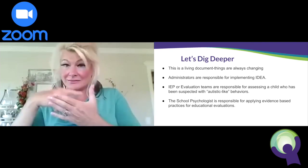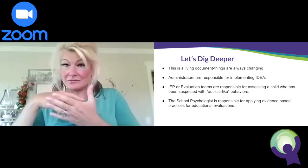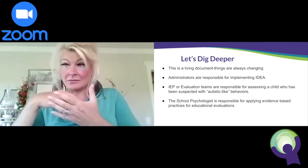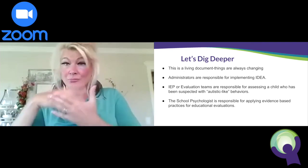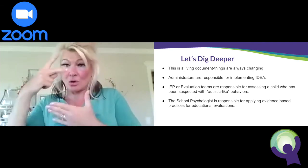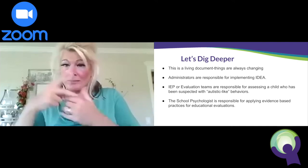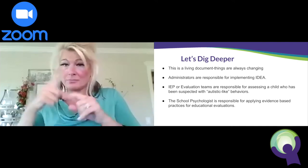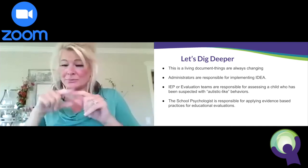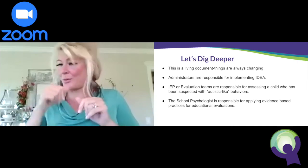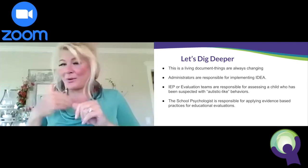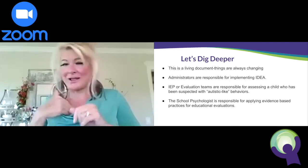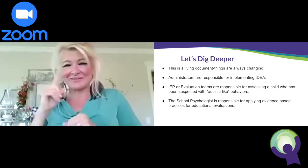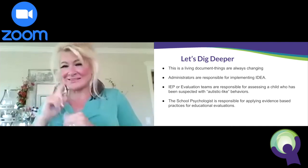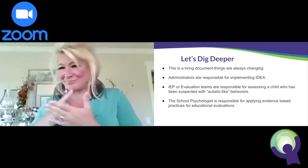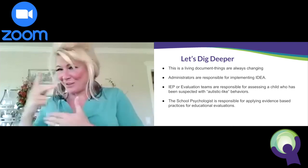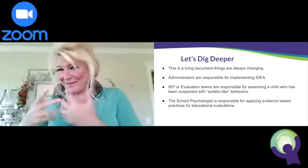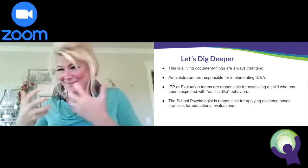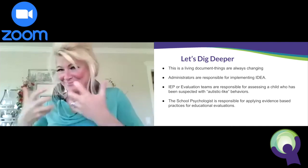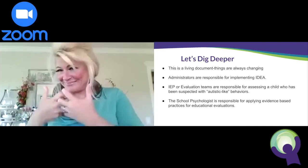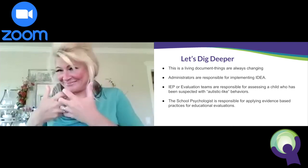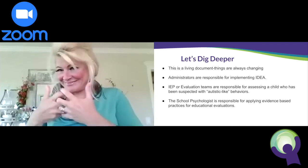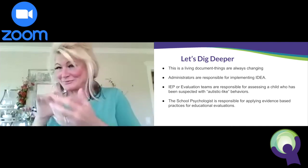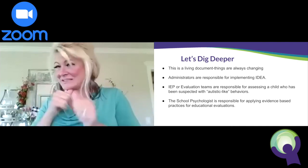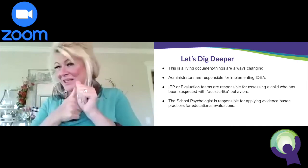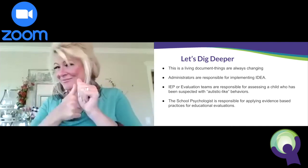autism program, so that's not really following the IDEA.